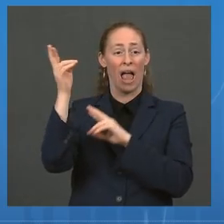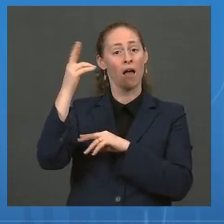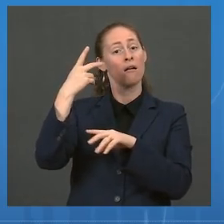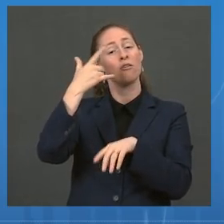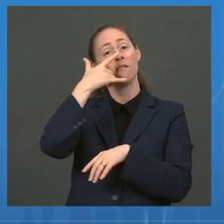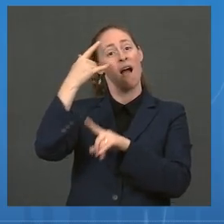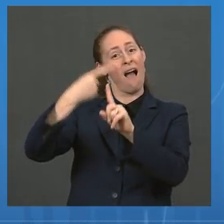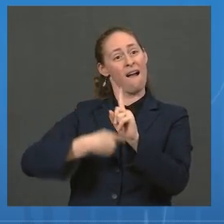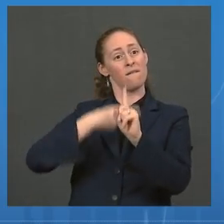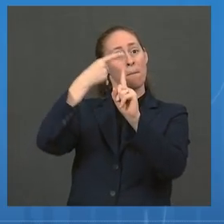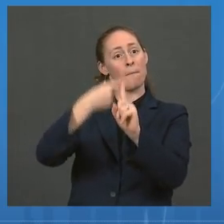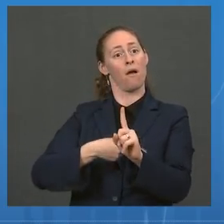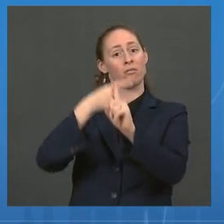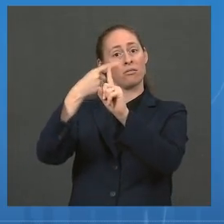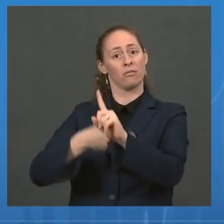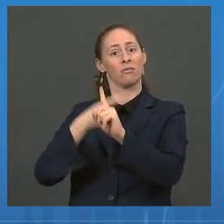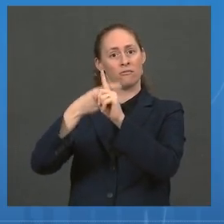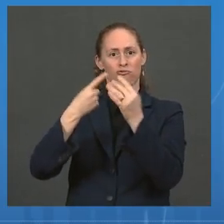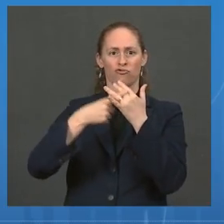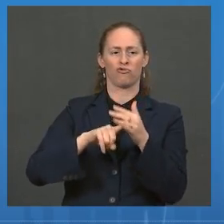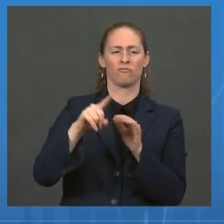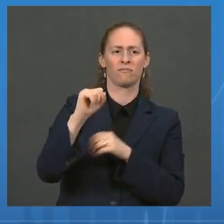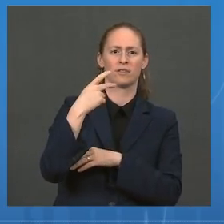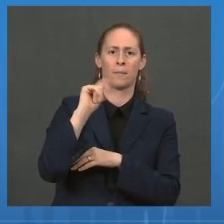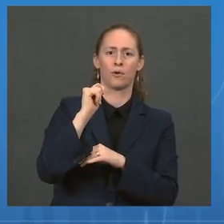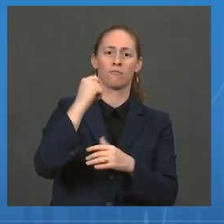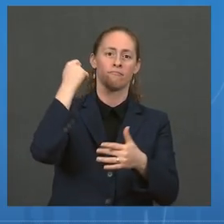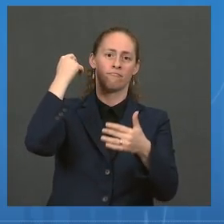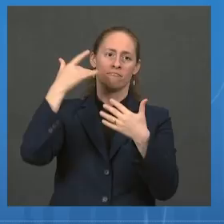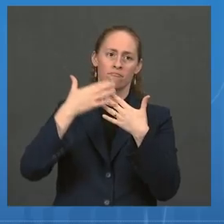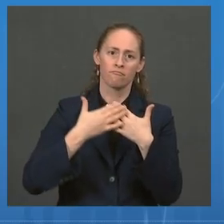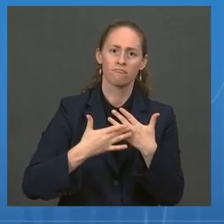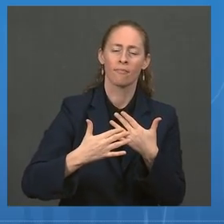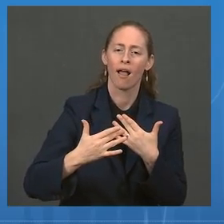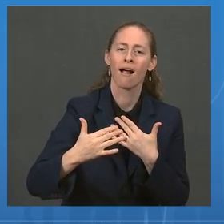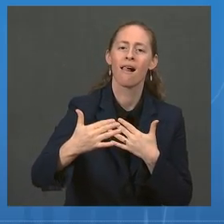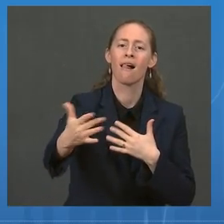with supply of tens of millions of additional tests coming on the market across the next few weeks.